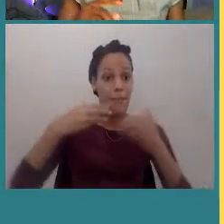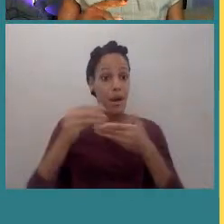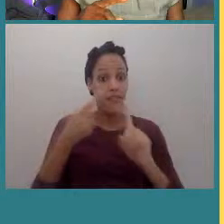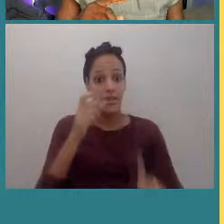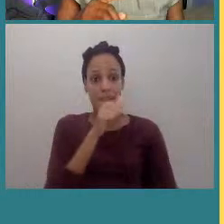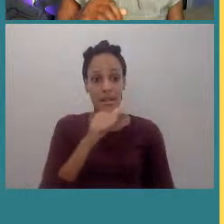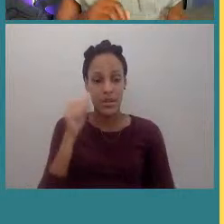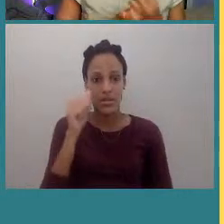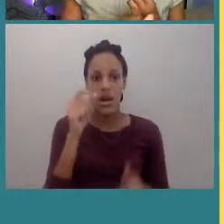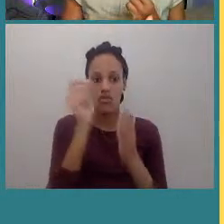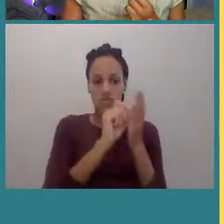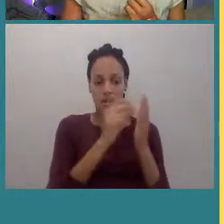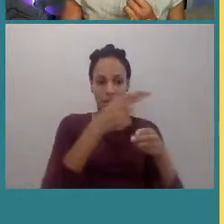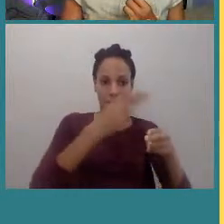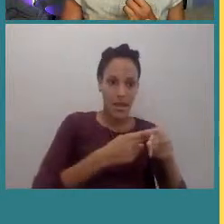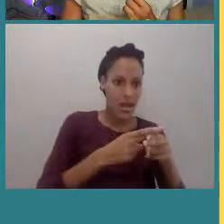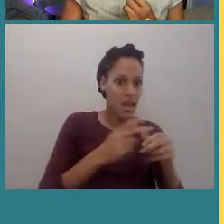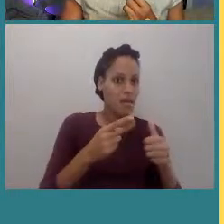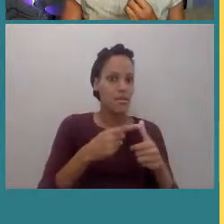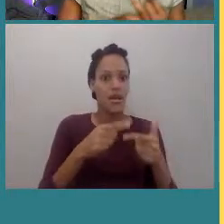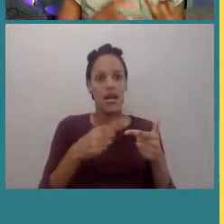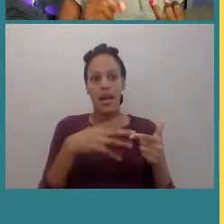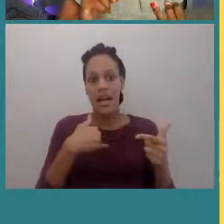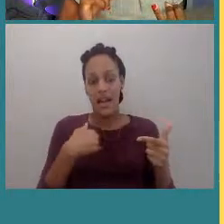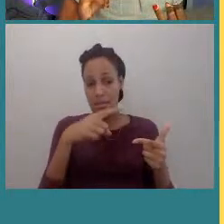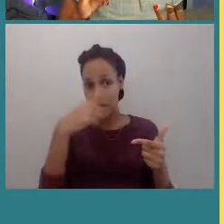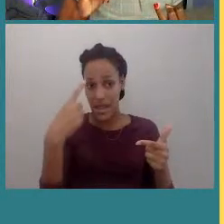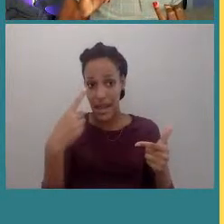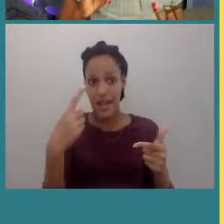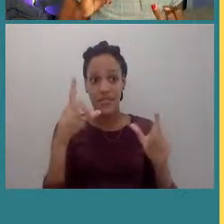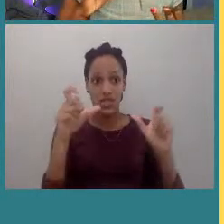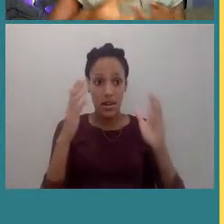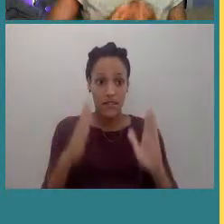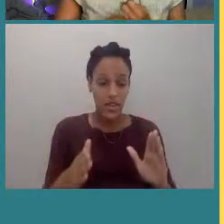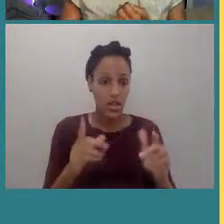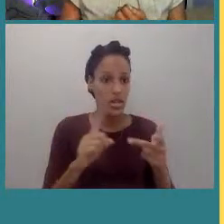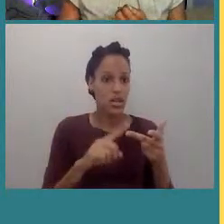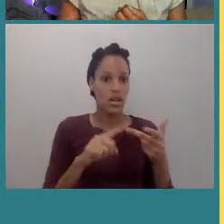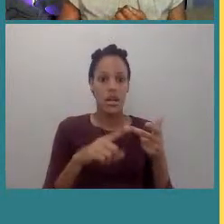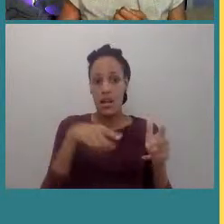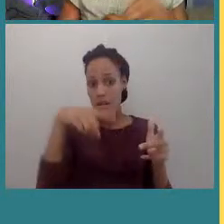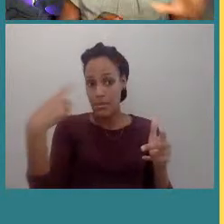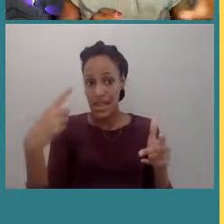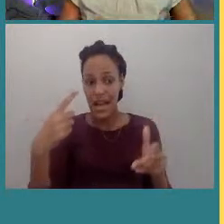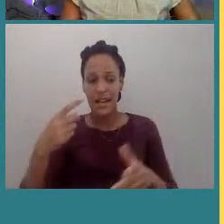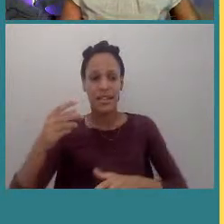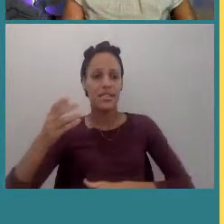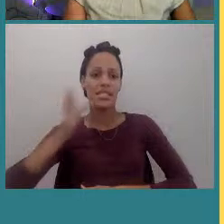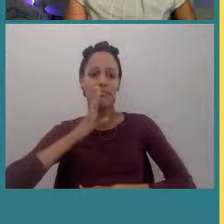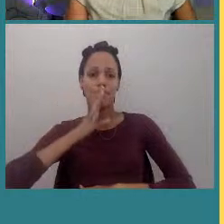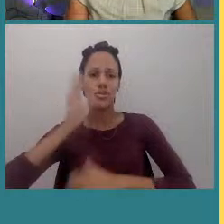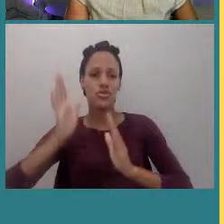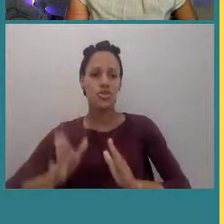Absolutely. Mailing lists. Oh no, you guys took my functionality off. I can't.